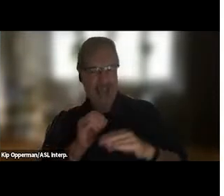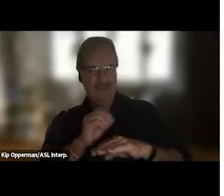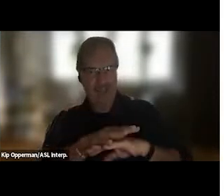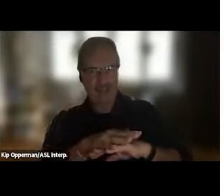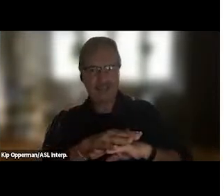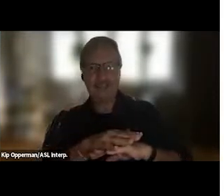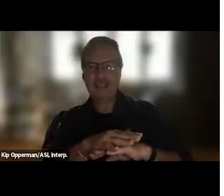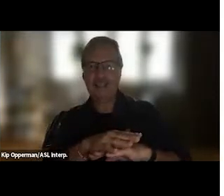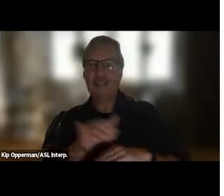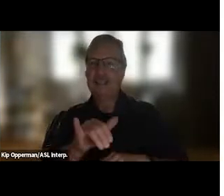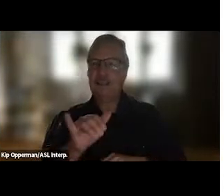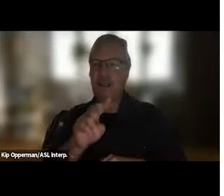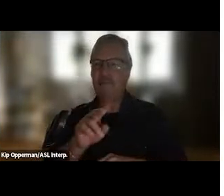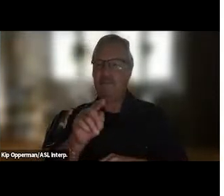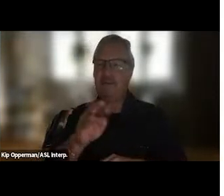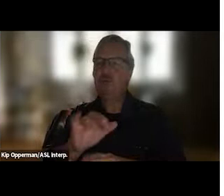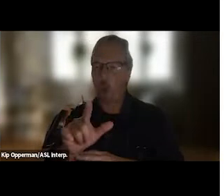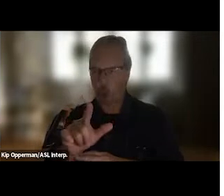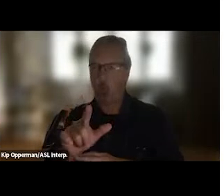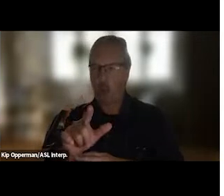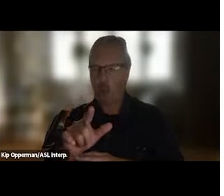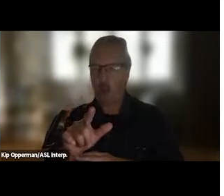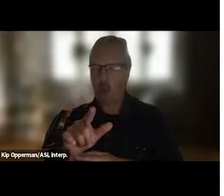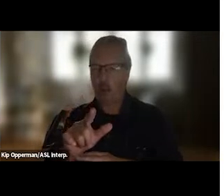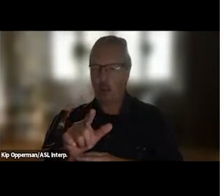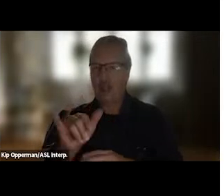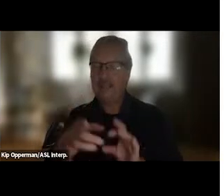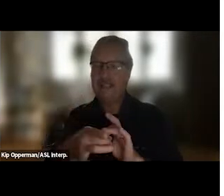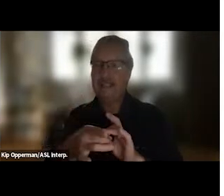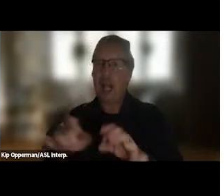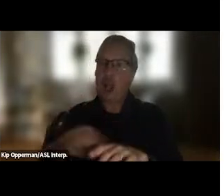which is an another form of the extended release medication,